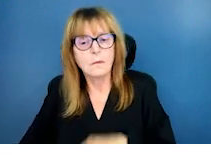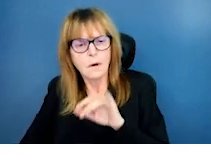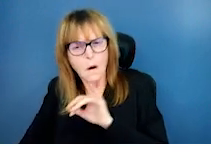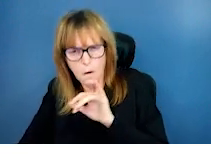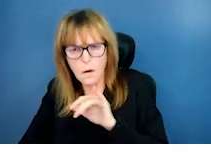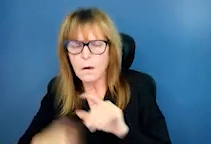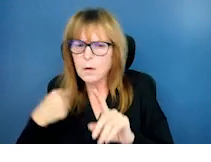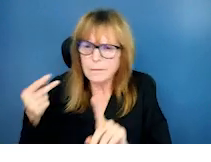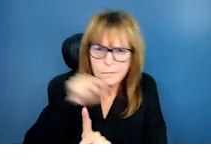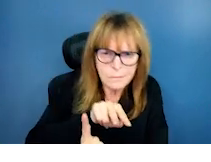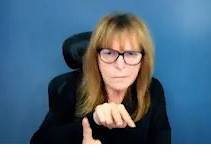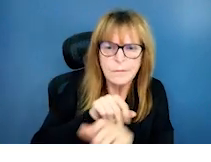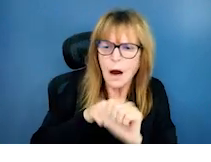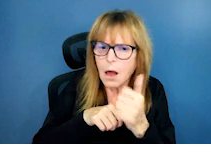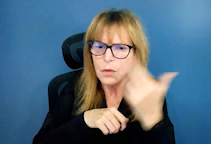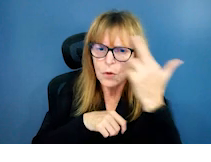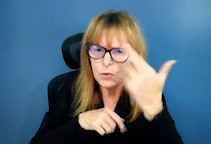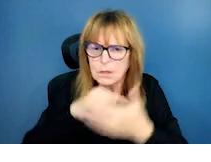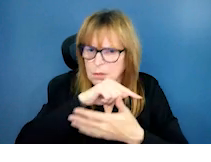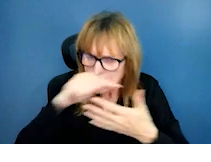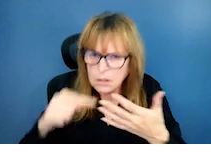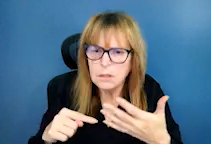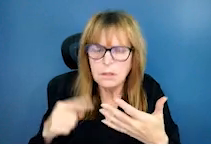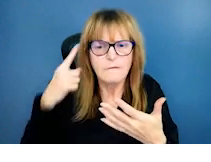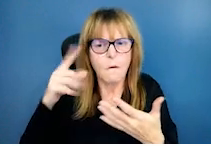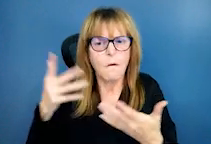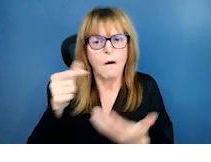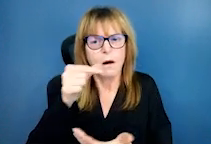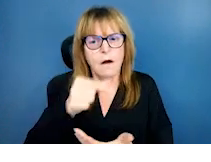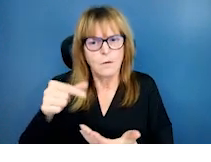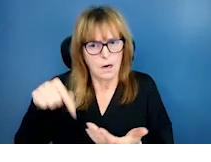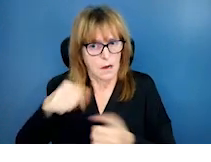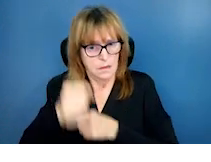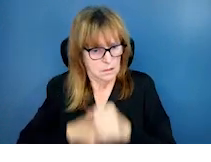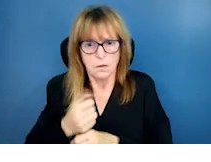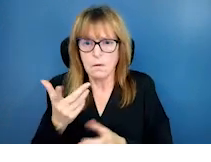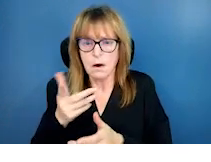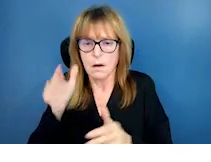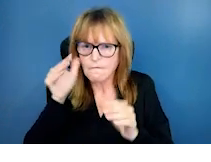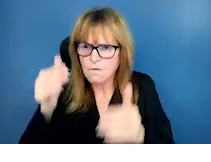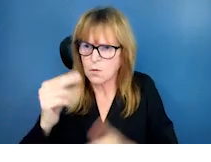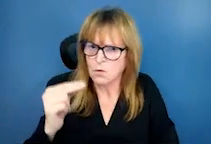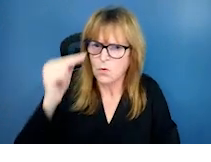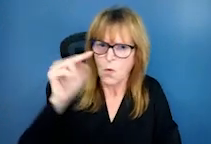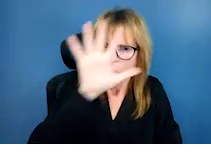operating within a northern prescribed zone, within a rural and remote area and serving Indigenous communities.